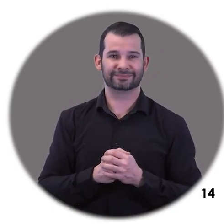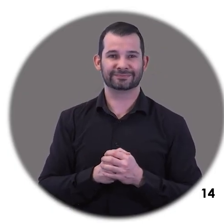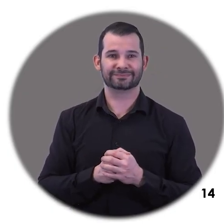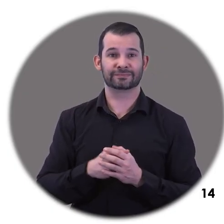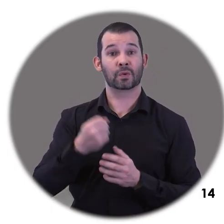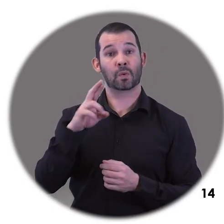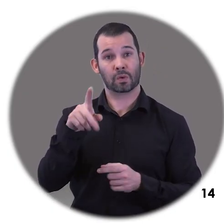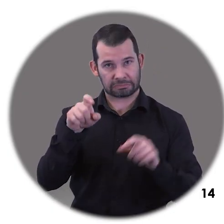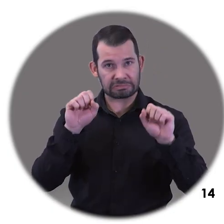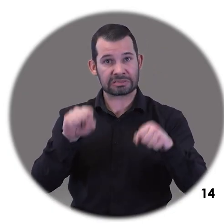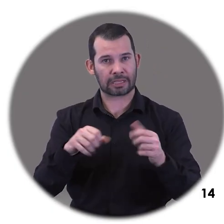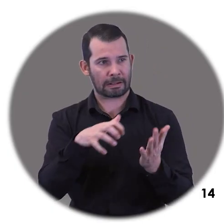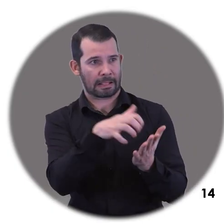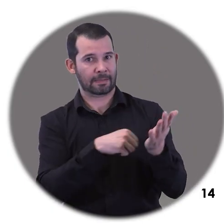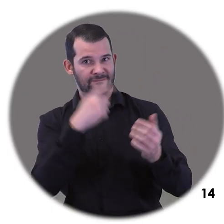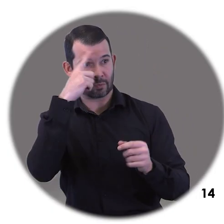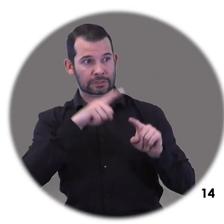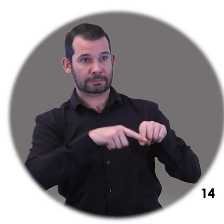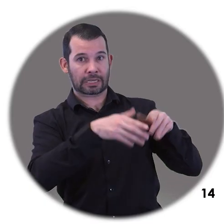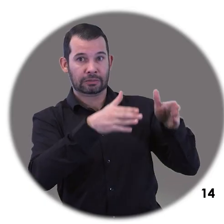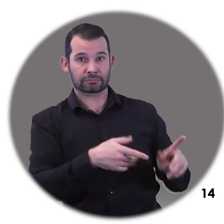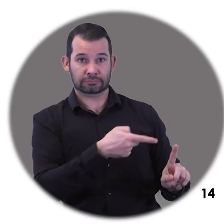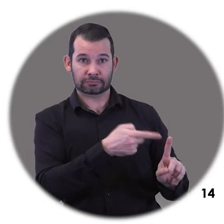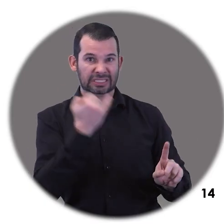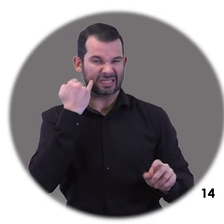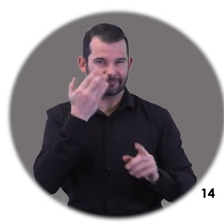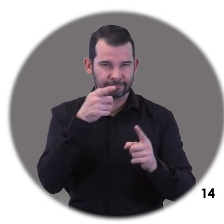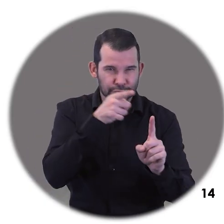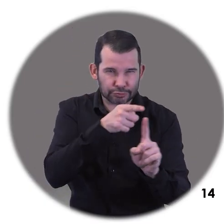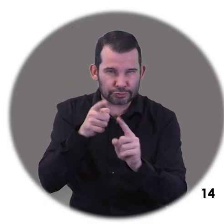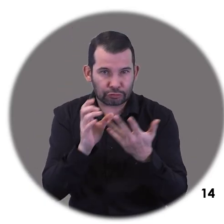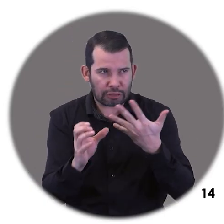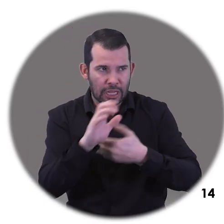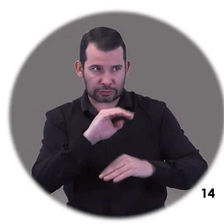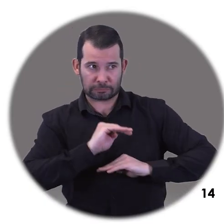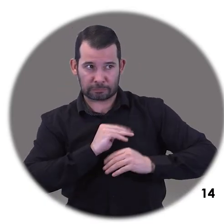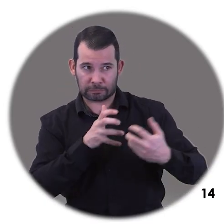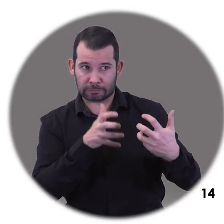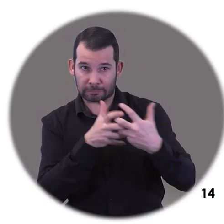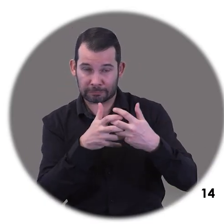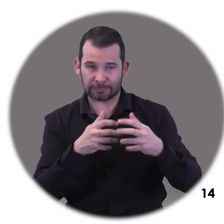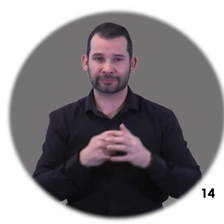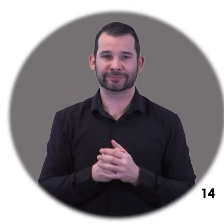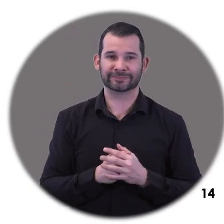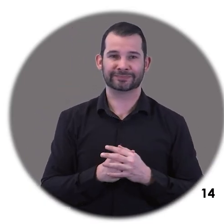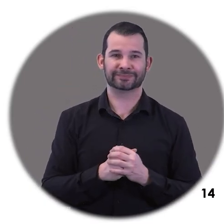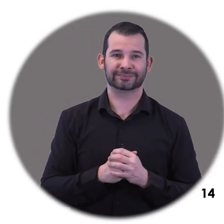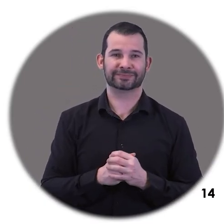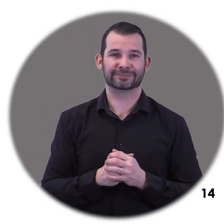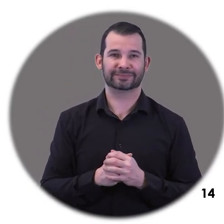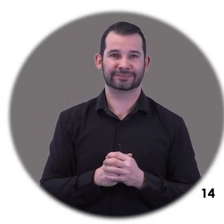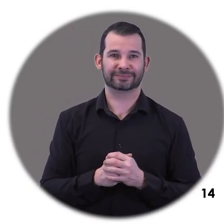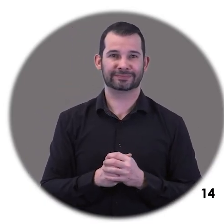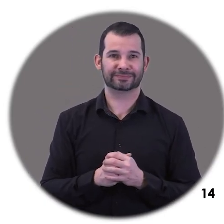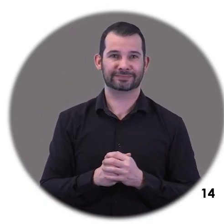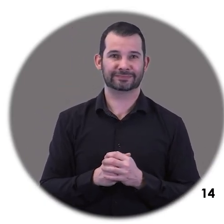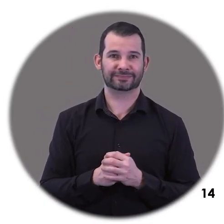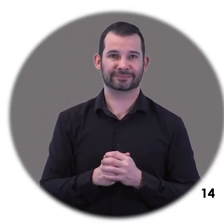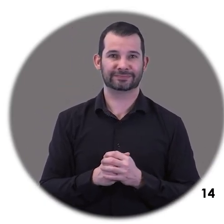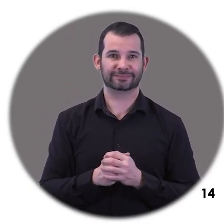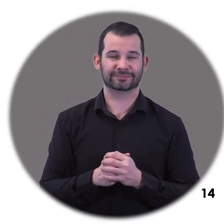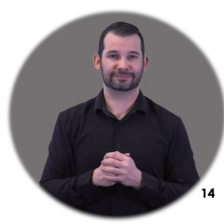Or, you may claim for a dependant, if certain criteria are met.